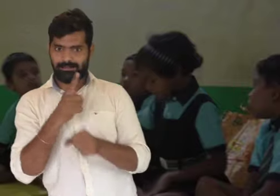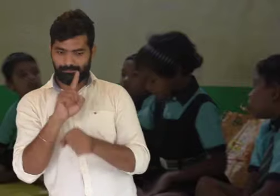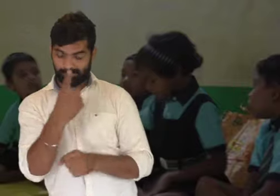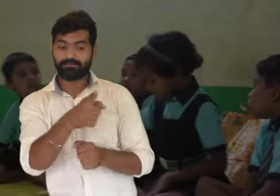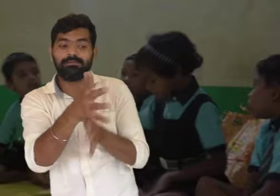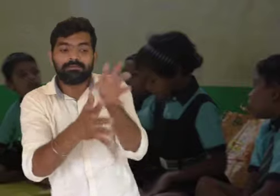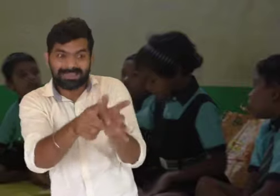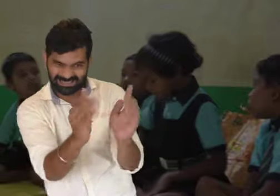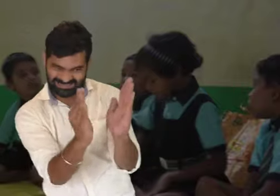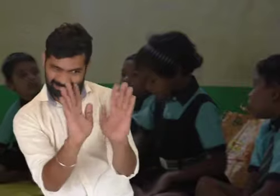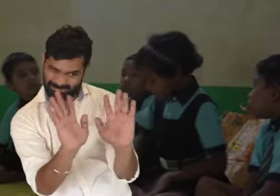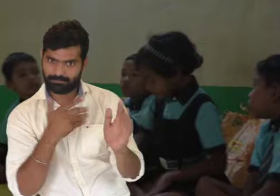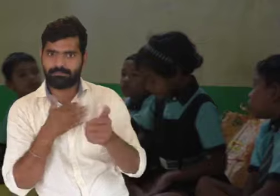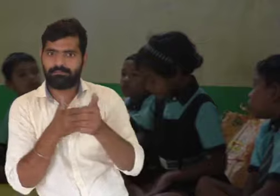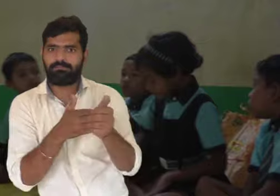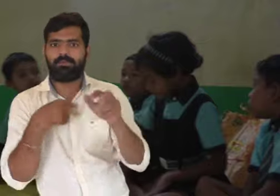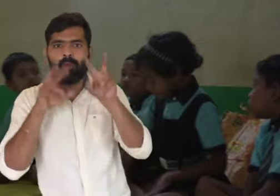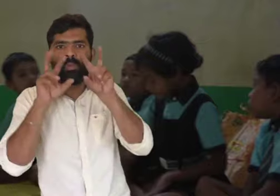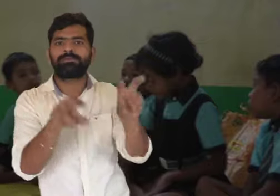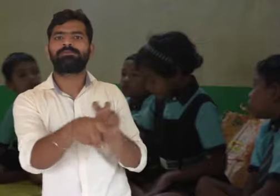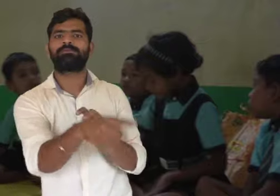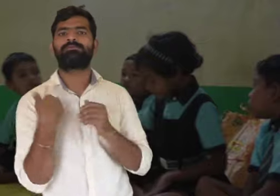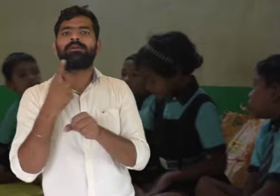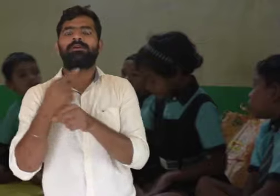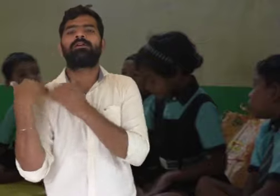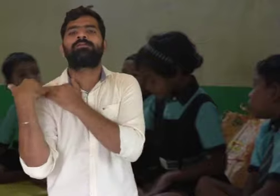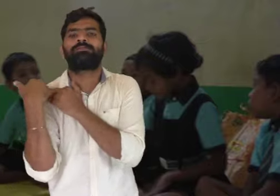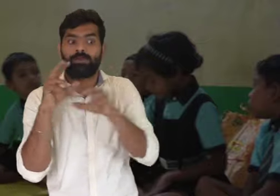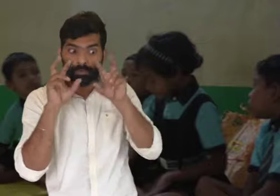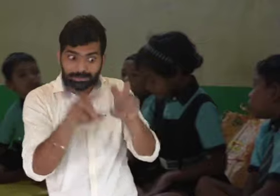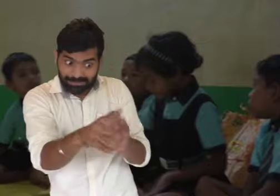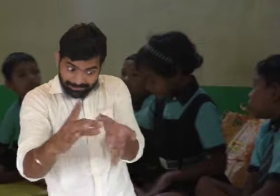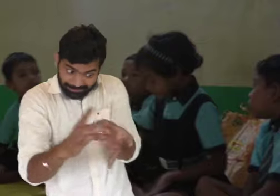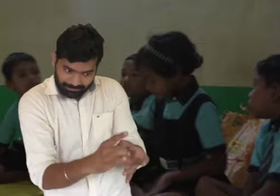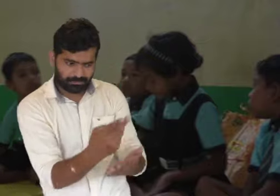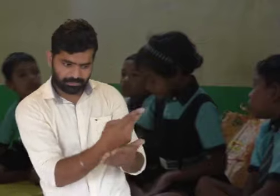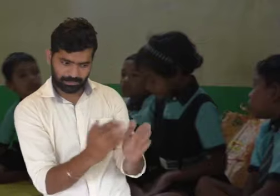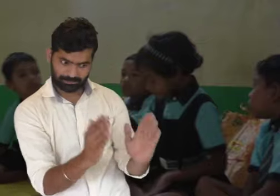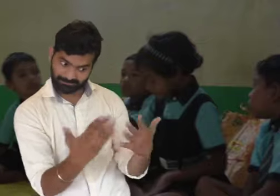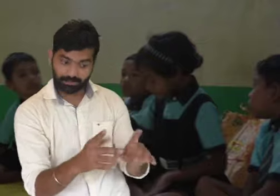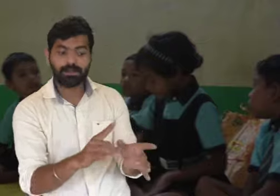want to express their ideas in front of the class when the learners have finished narrating the teacher assists them with